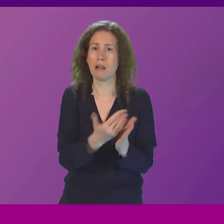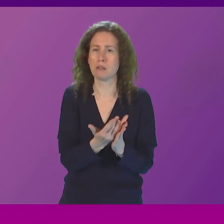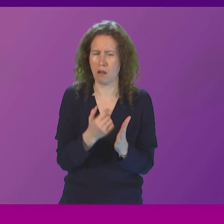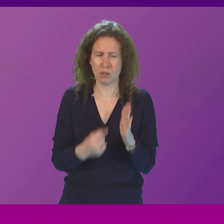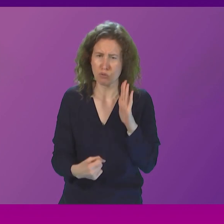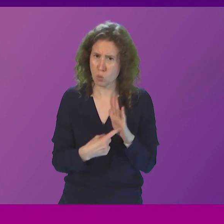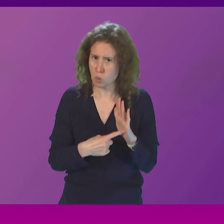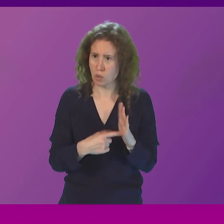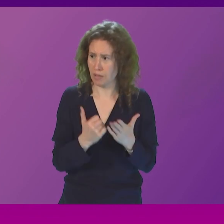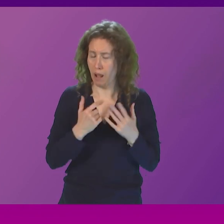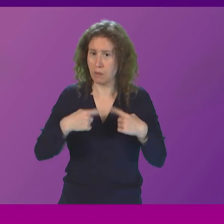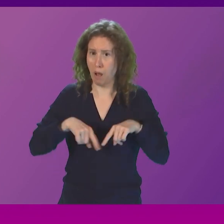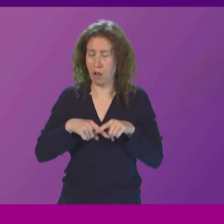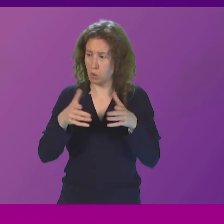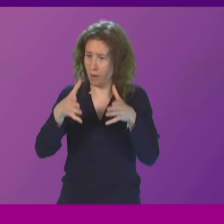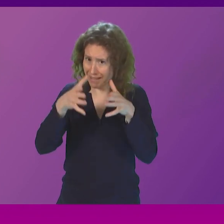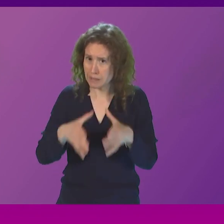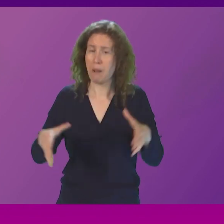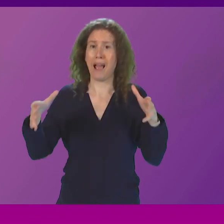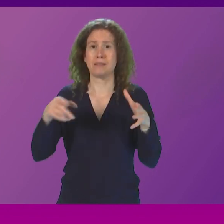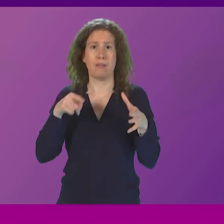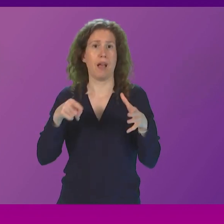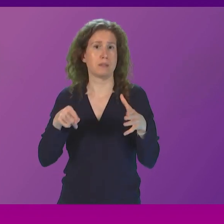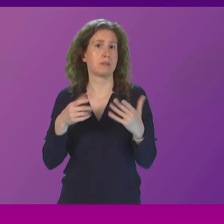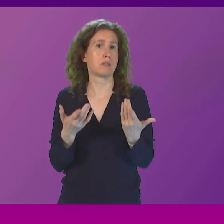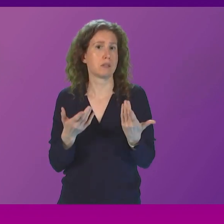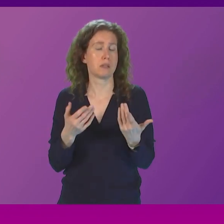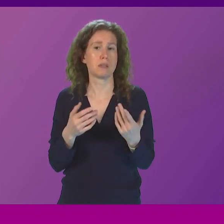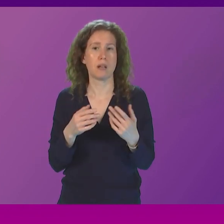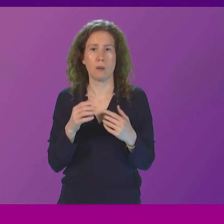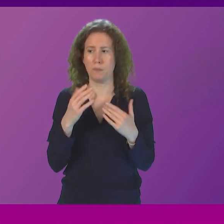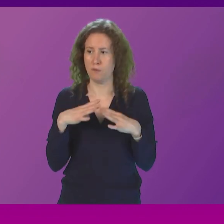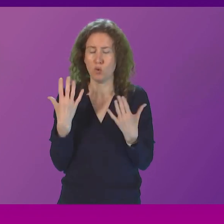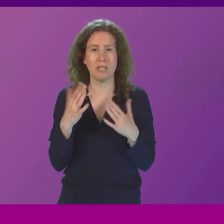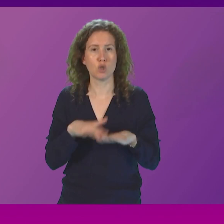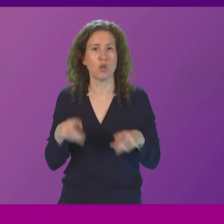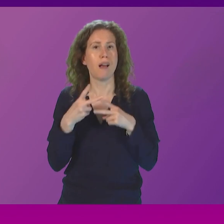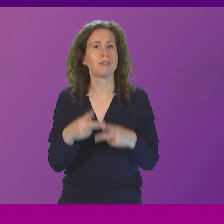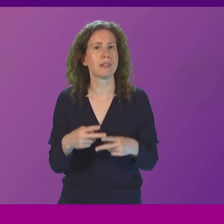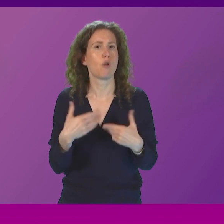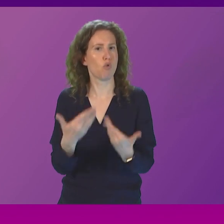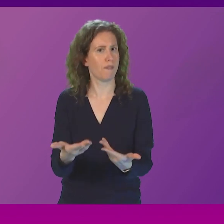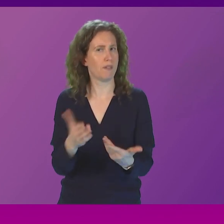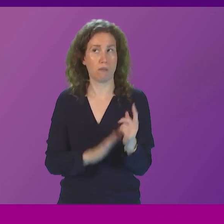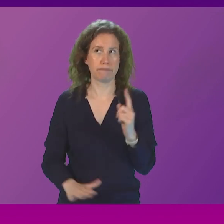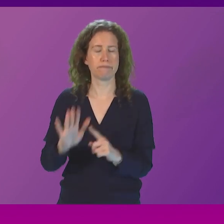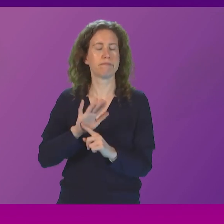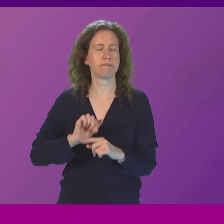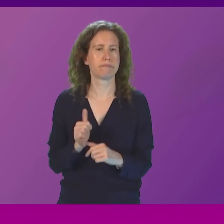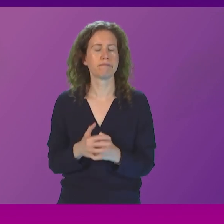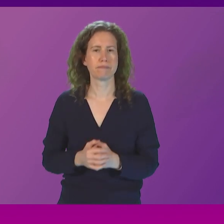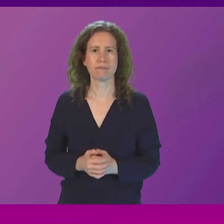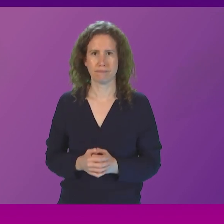us to expand our exceptional free childcare offer across the country.